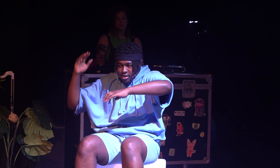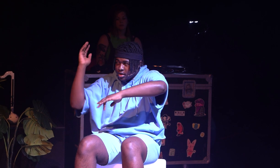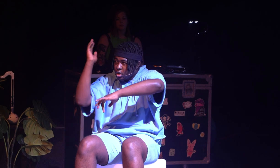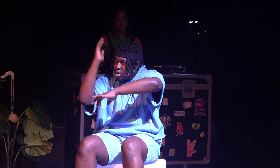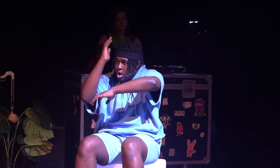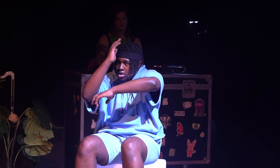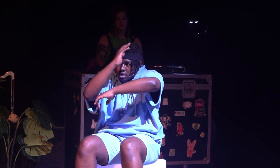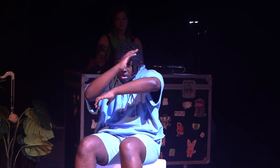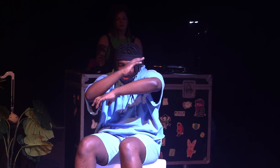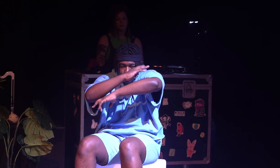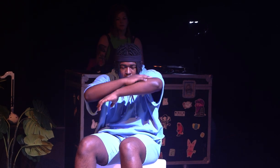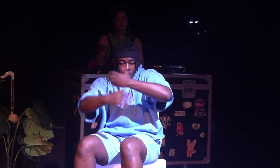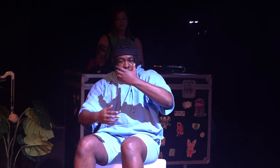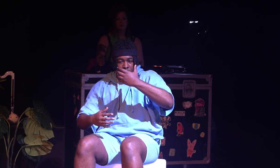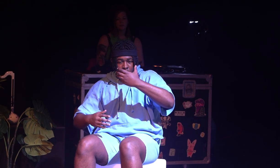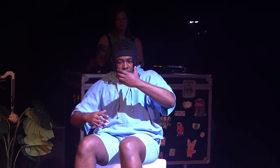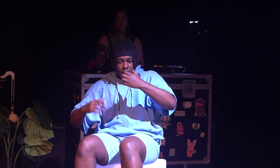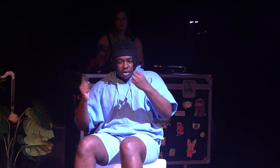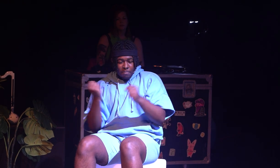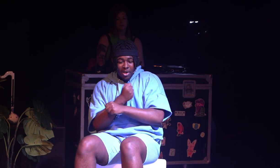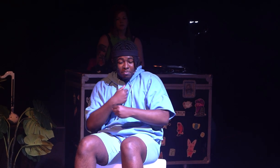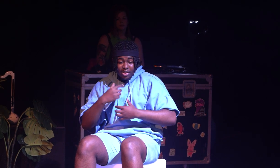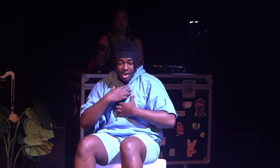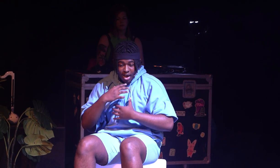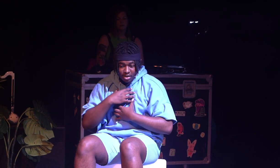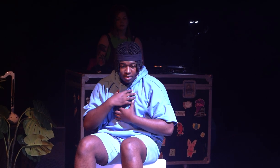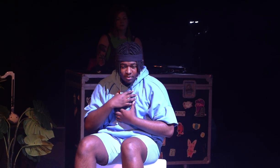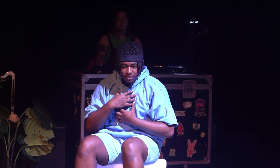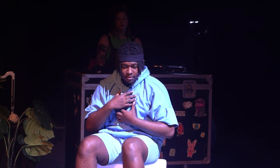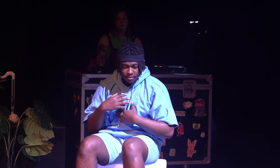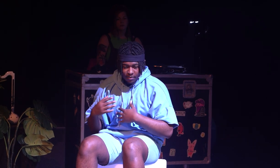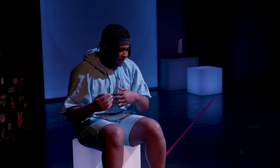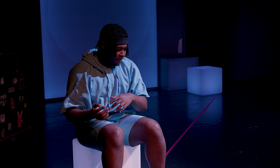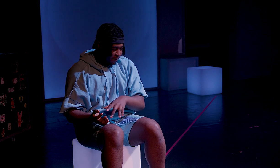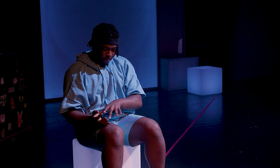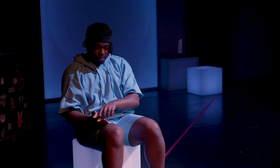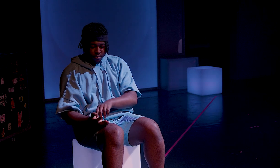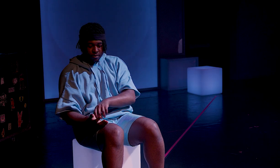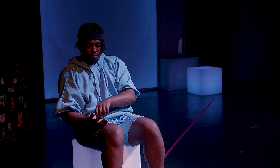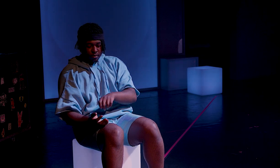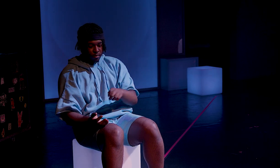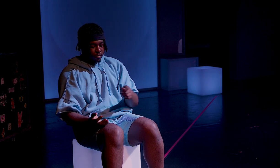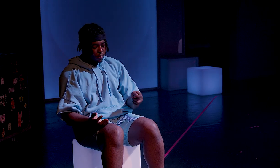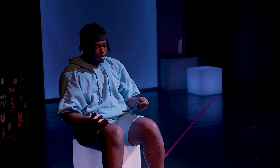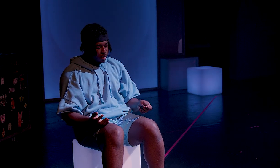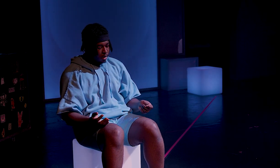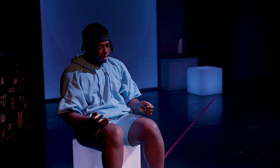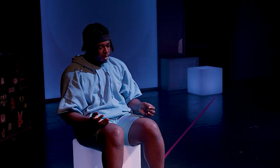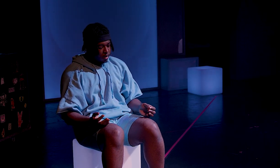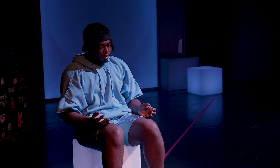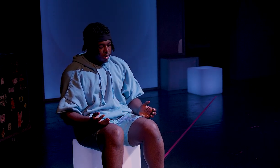sitting on the logs make me scared.